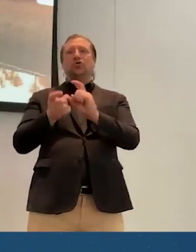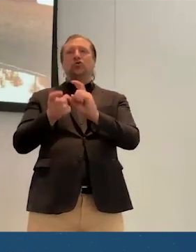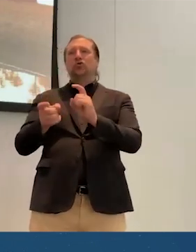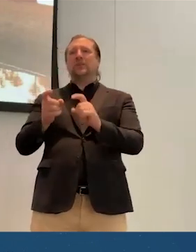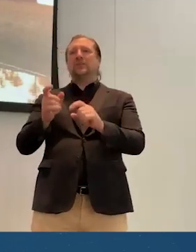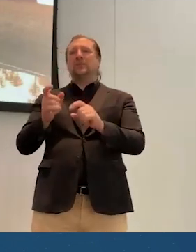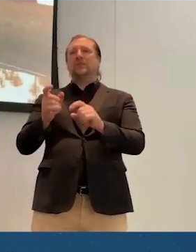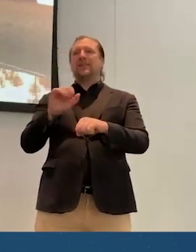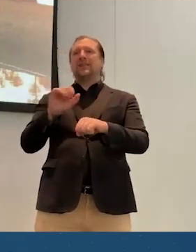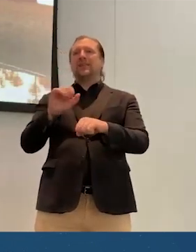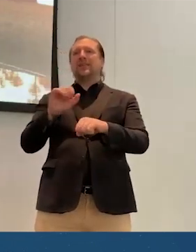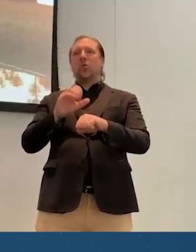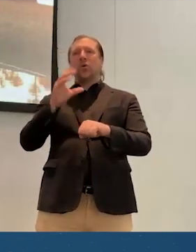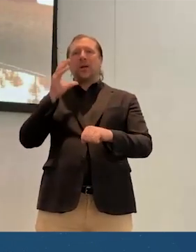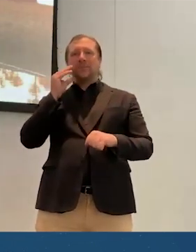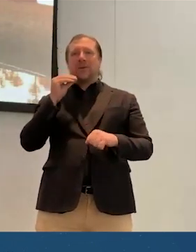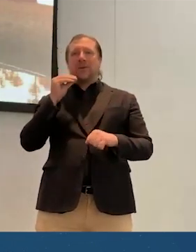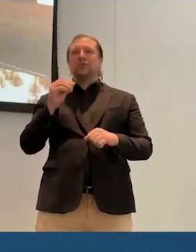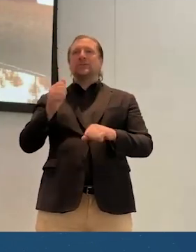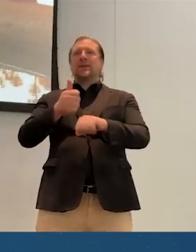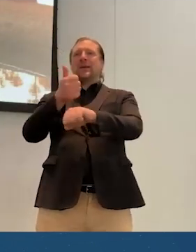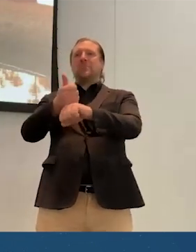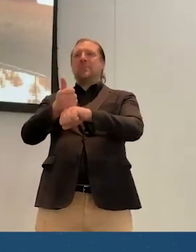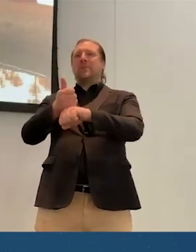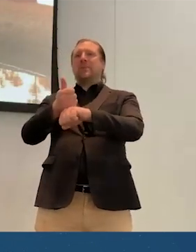were implemented, which gave me, as the user,